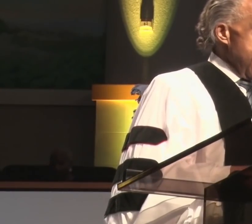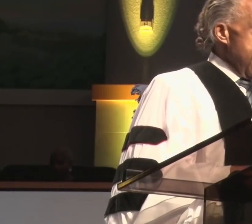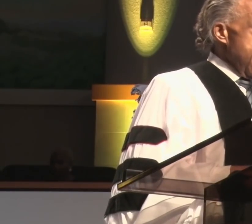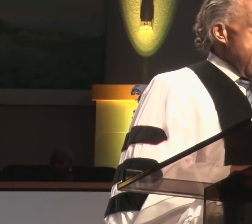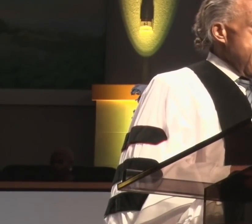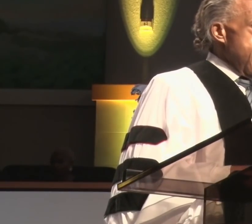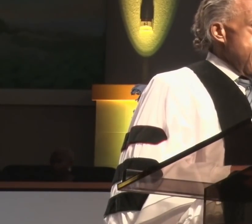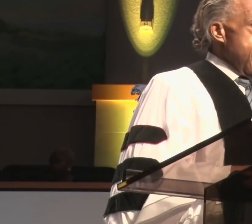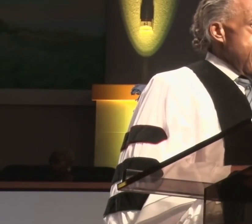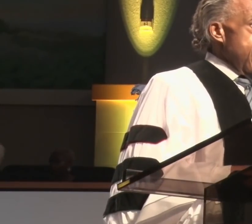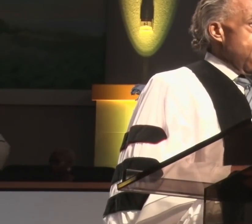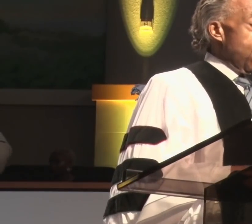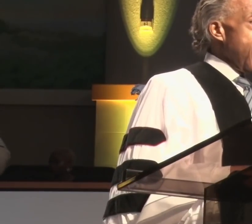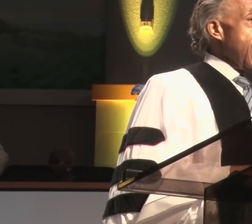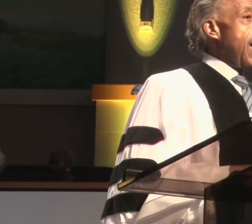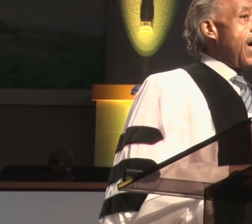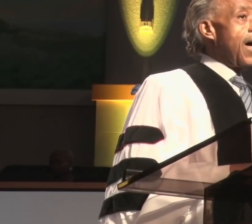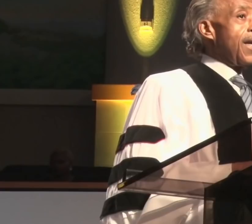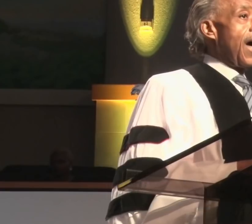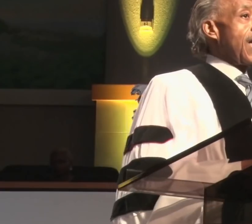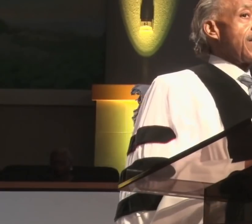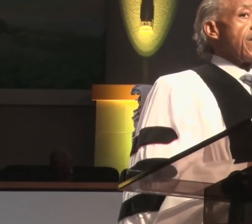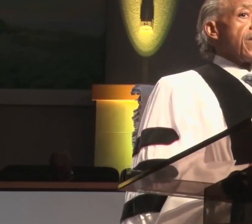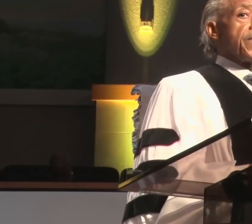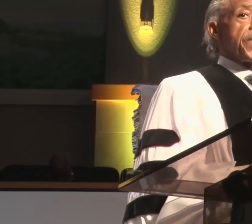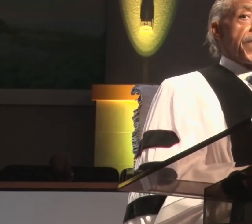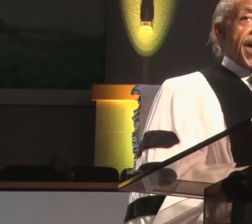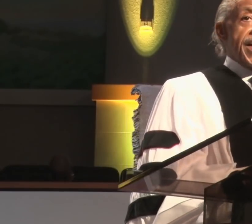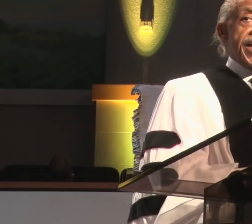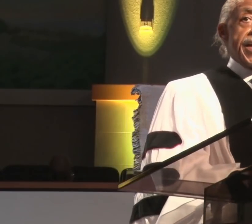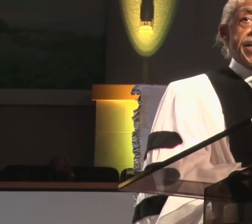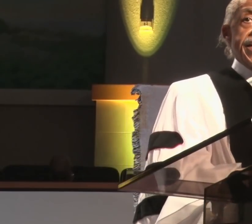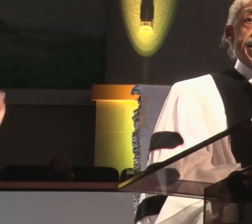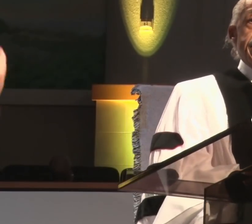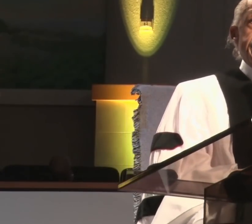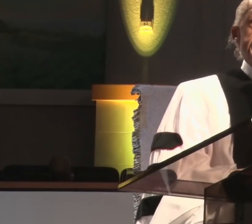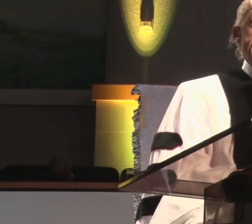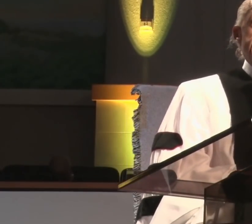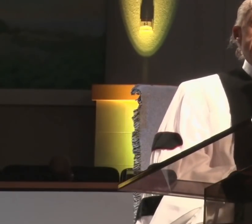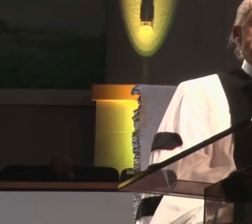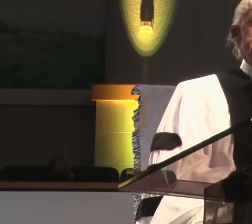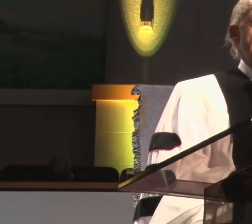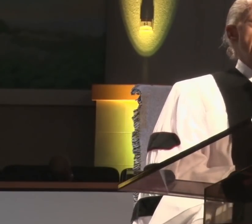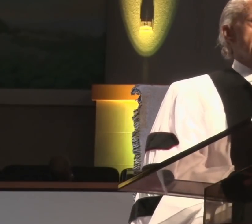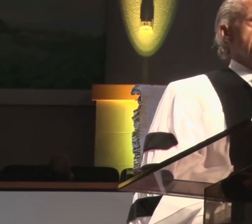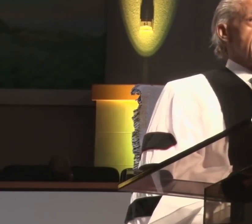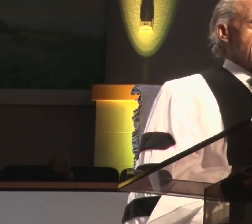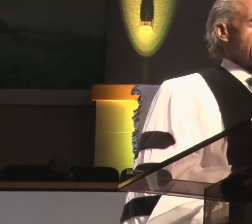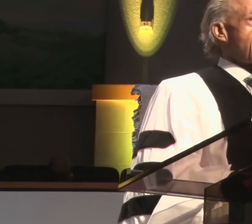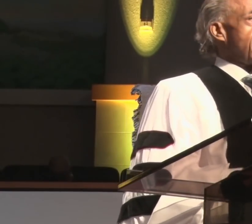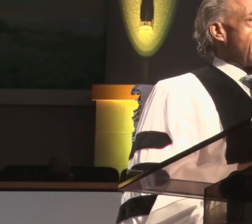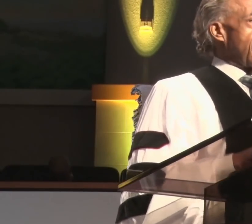MY GOD ADD A BLESSING TO THE READING OF HIS WORD.